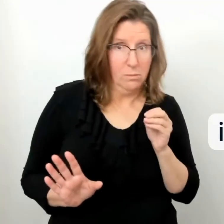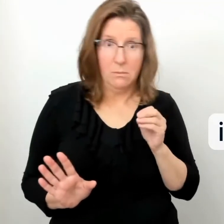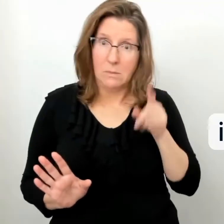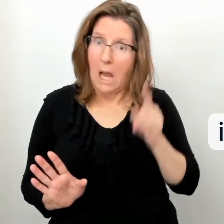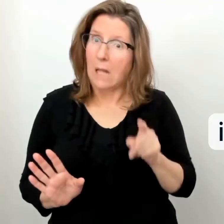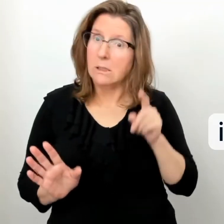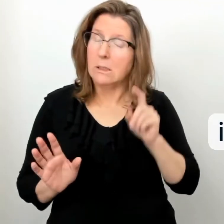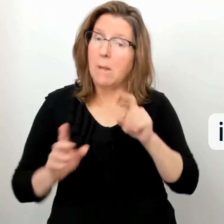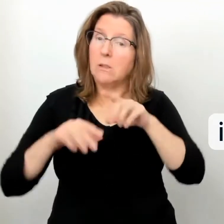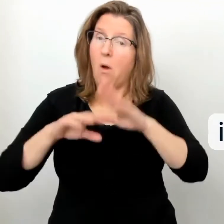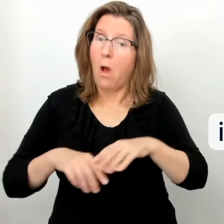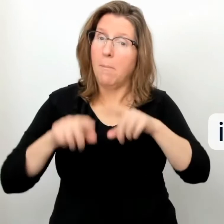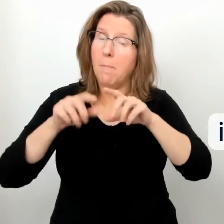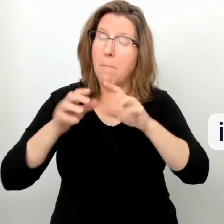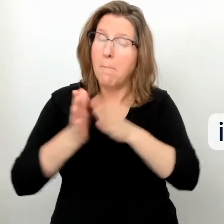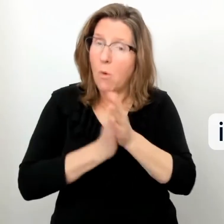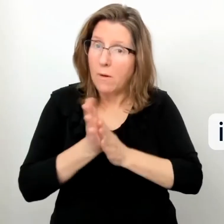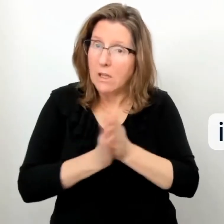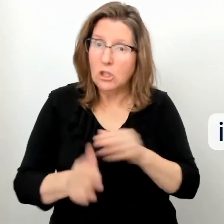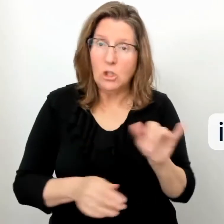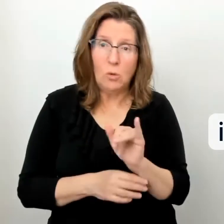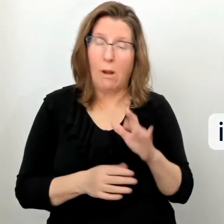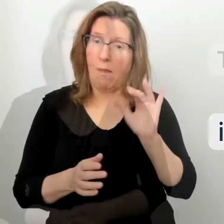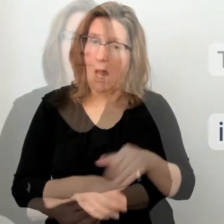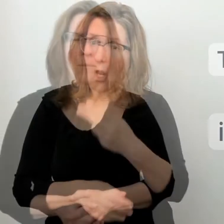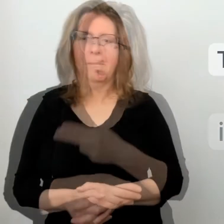So the student's motivation to train the software is important.